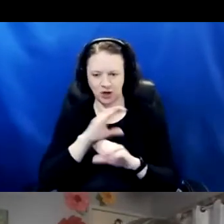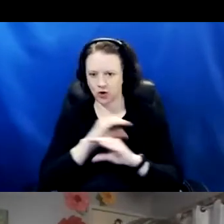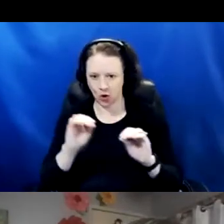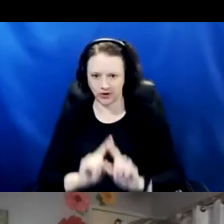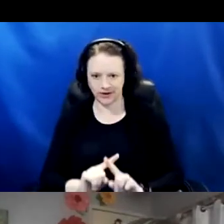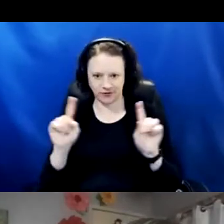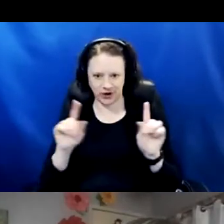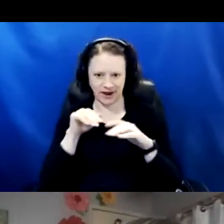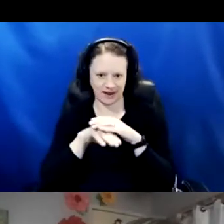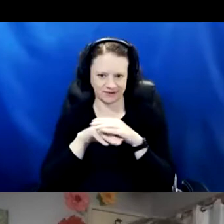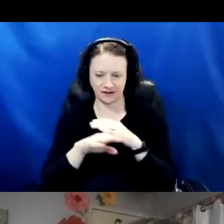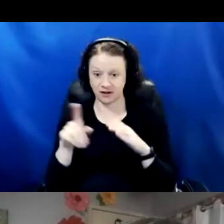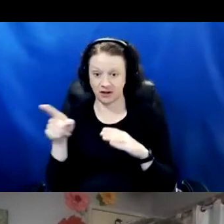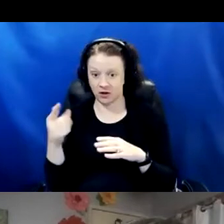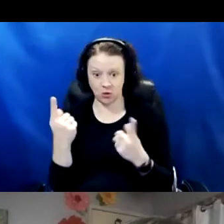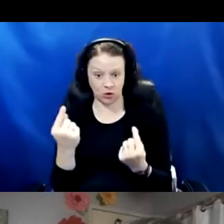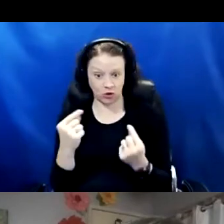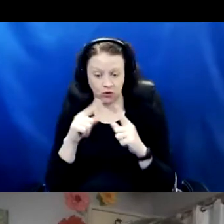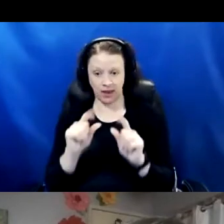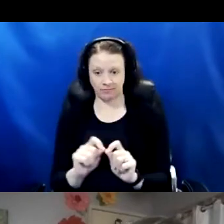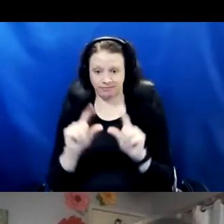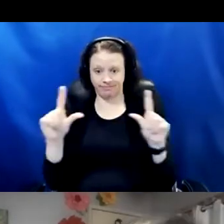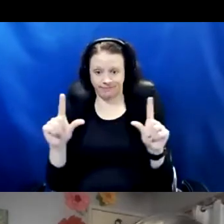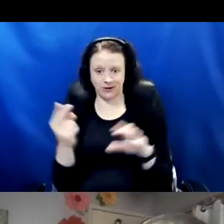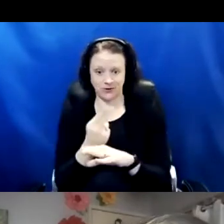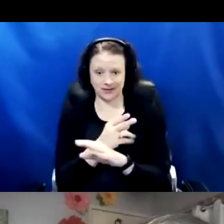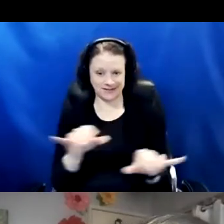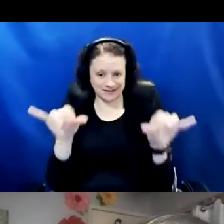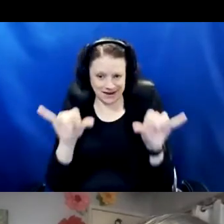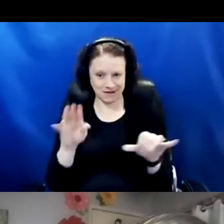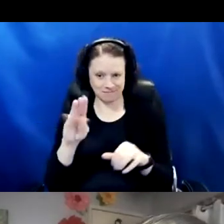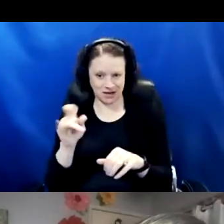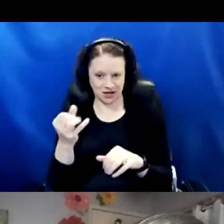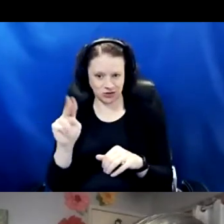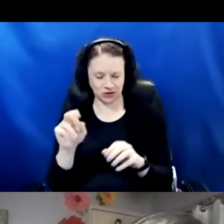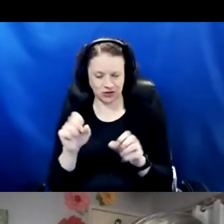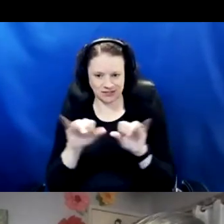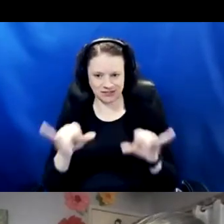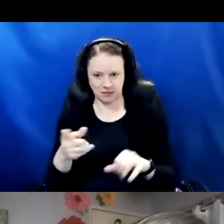They literally are just using the same My Turn system that you would be using on your computer